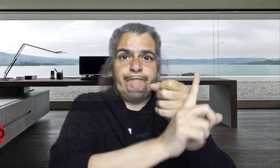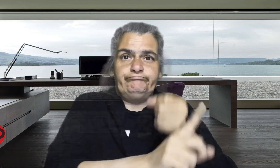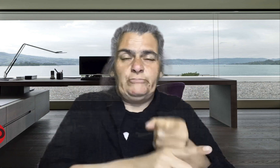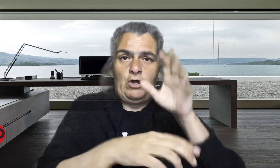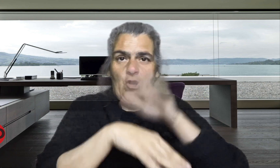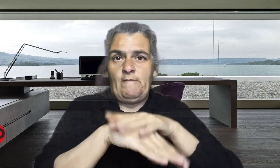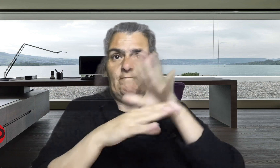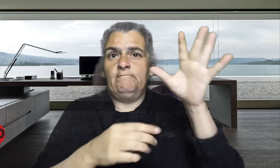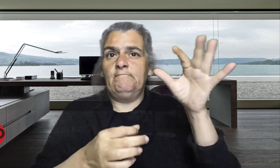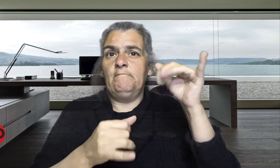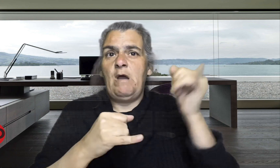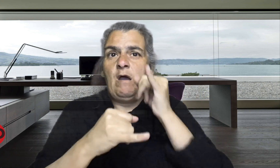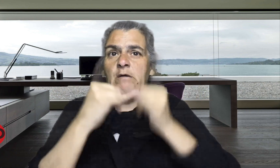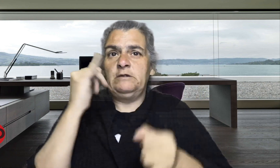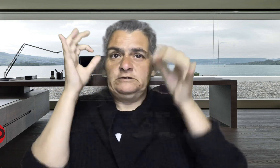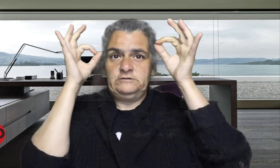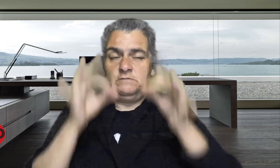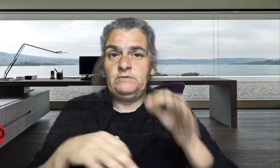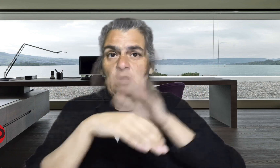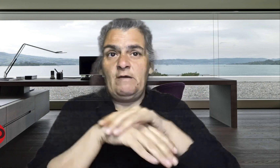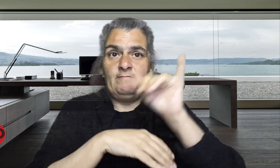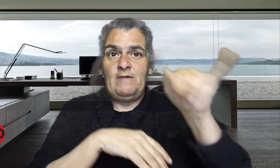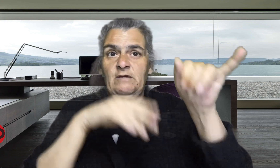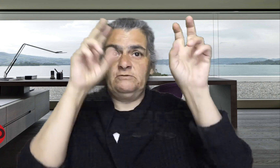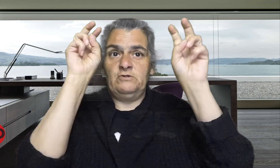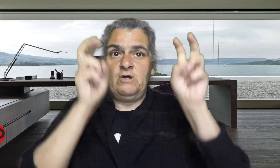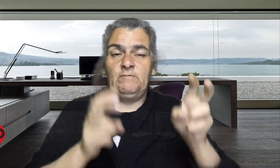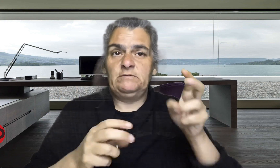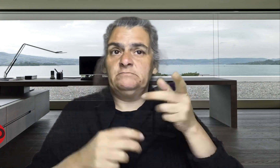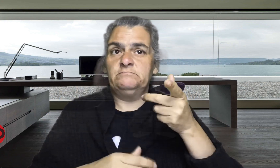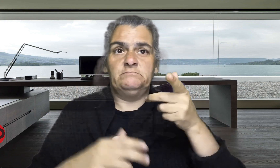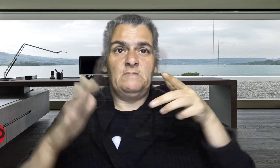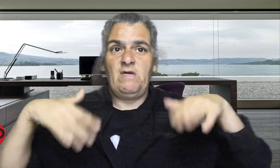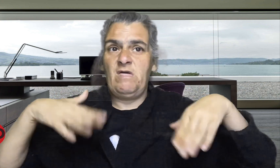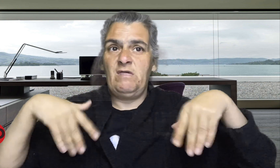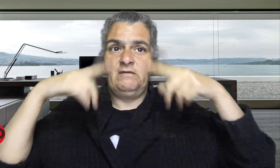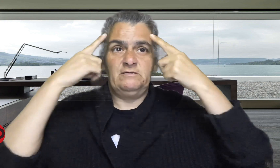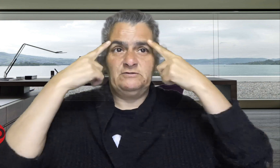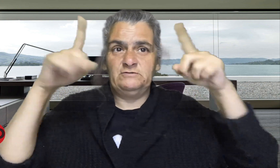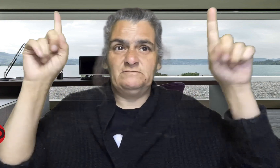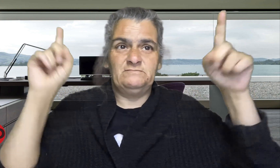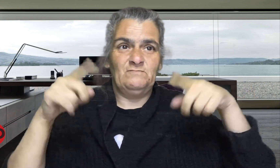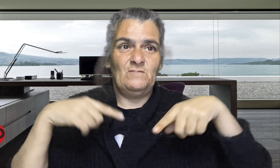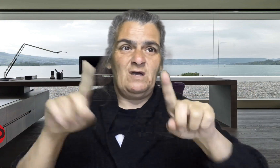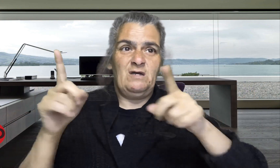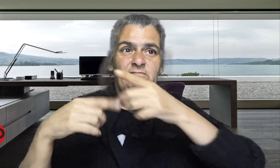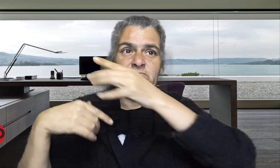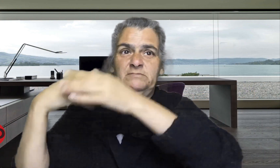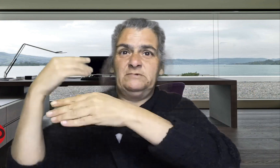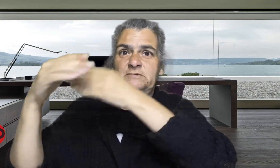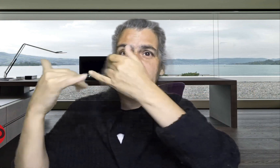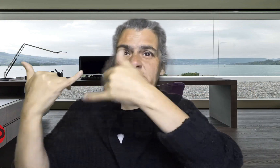on these topics have not been achieved while the aforementioned